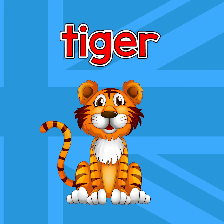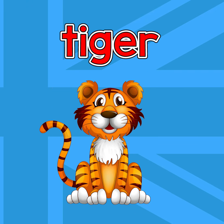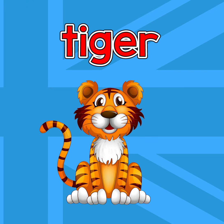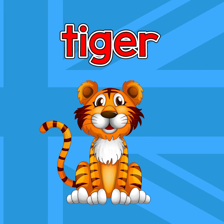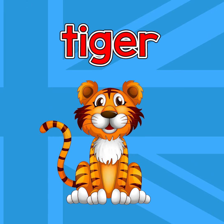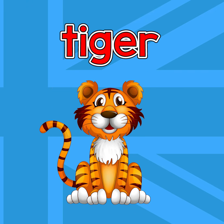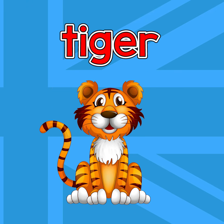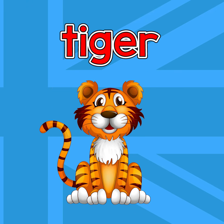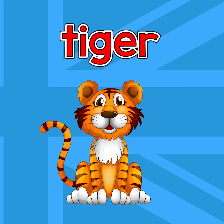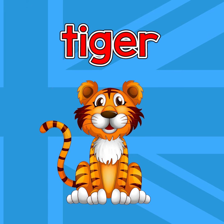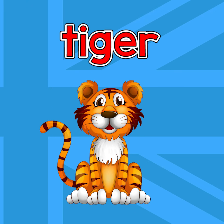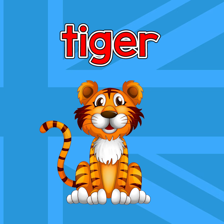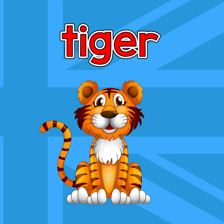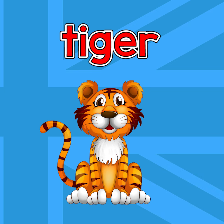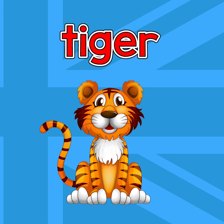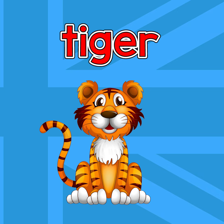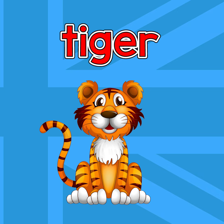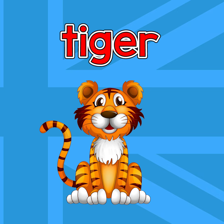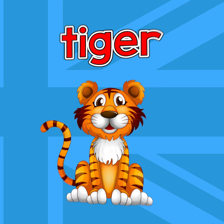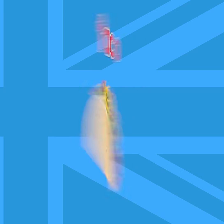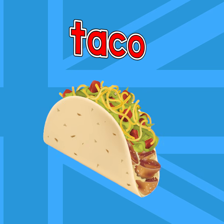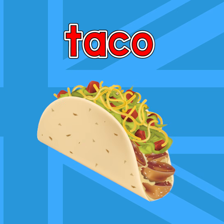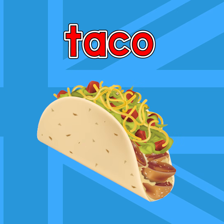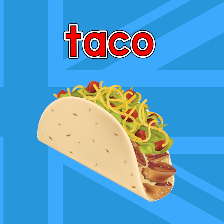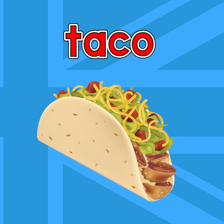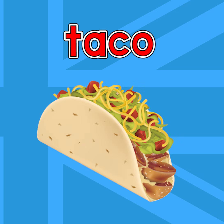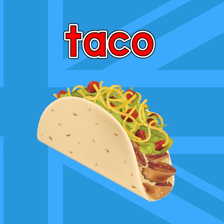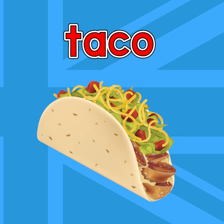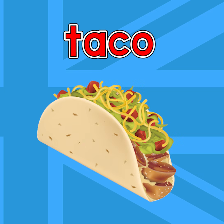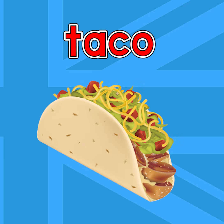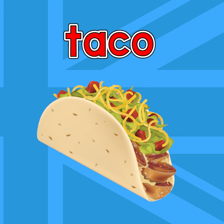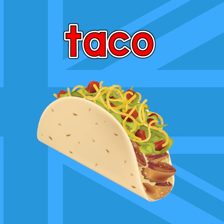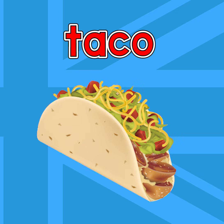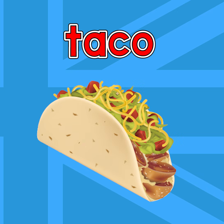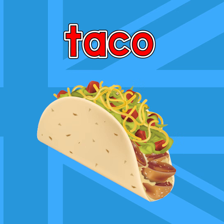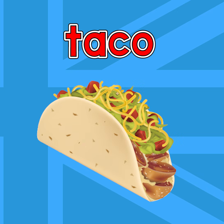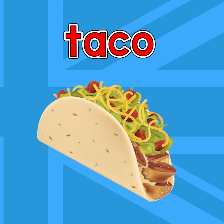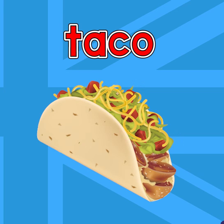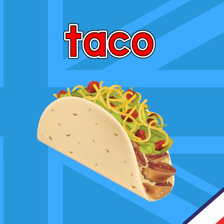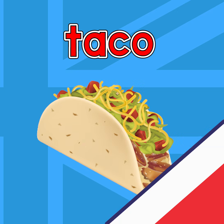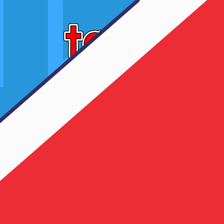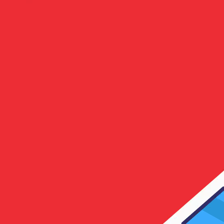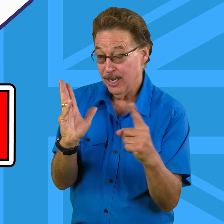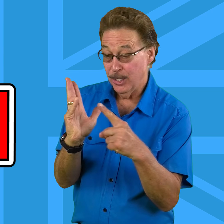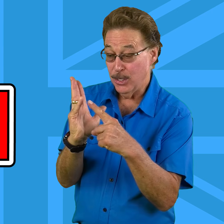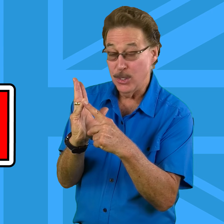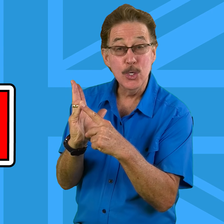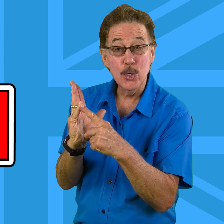/T/ /t/ tiger /T/ /t/ taco